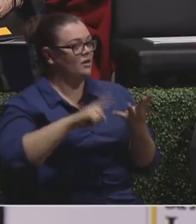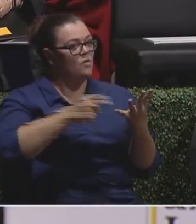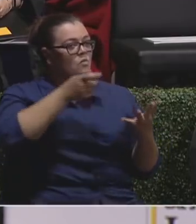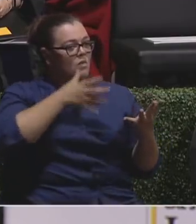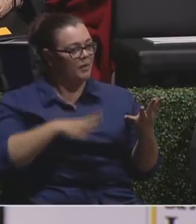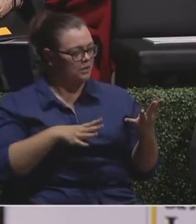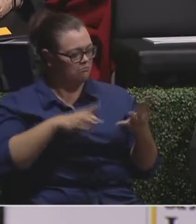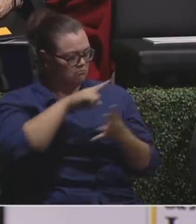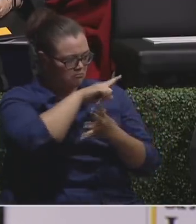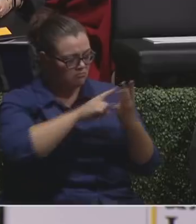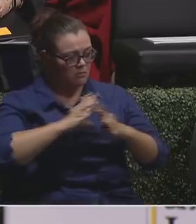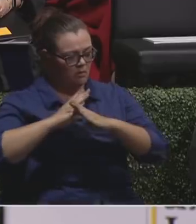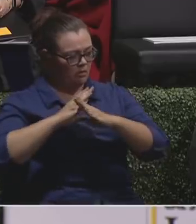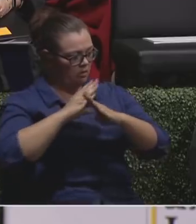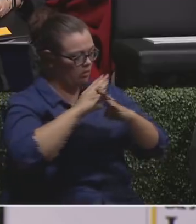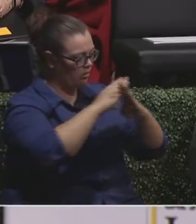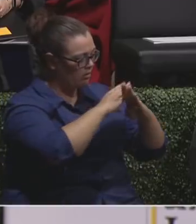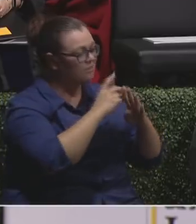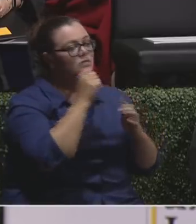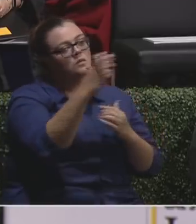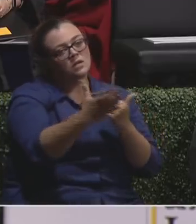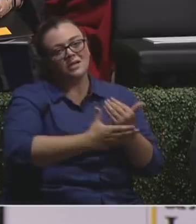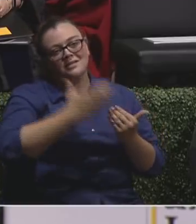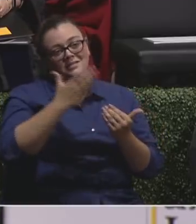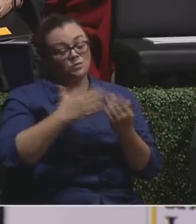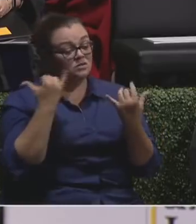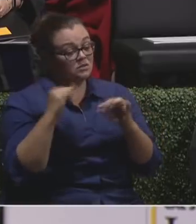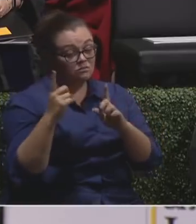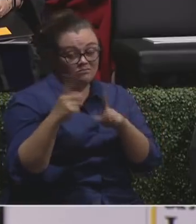THAT WOULD BLOCK ME AS AN IMMIGRANT, ENGLISH LEARNER, PERSON OF COLOR AND WOMAN.